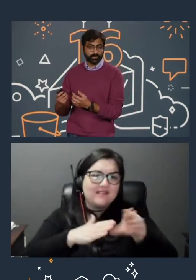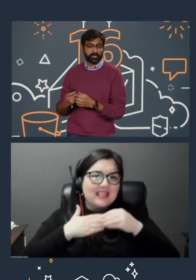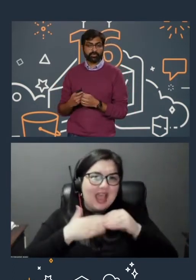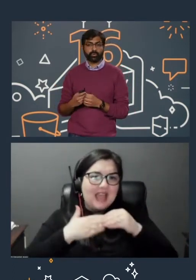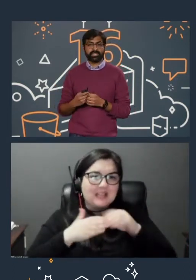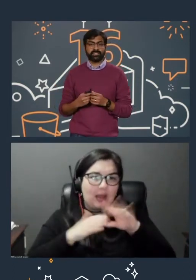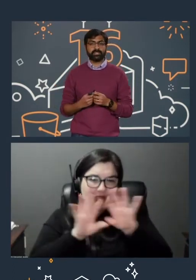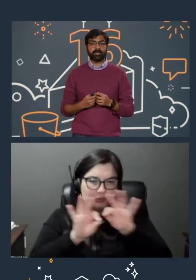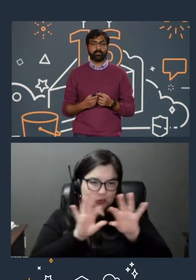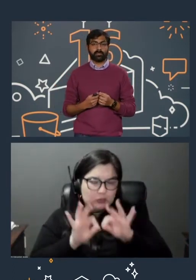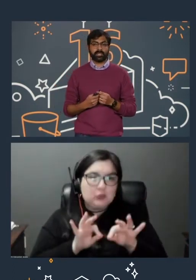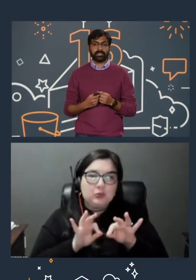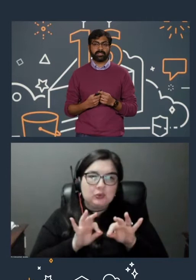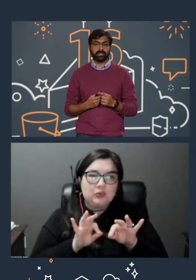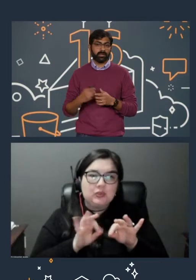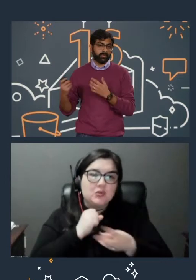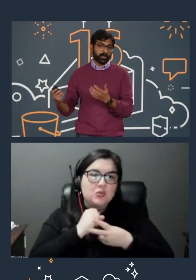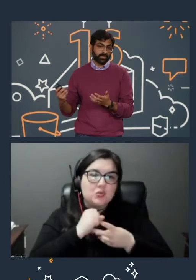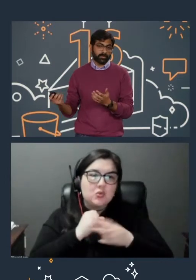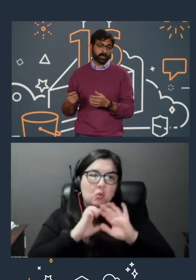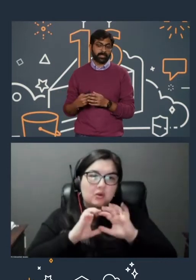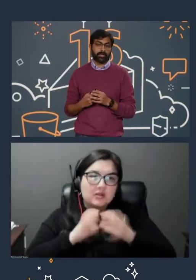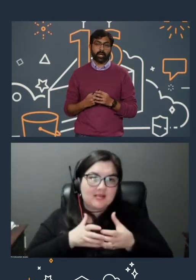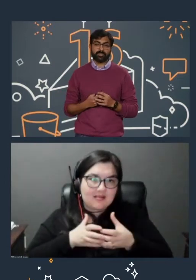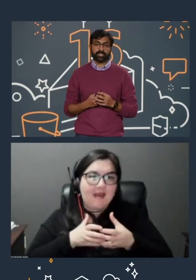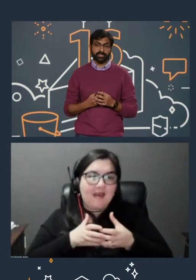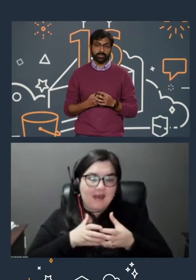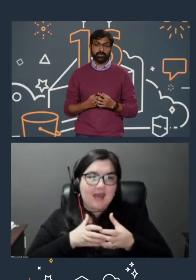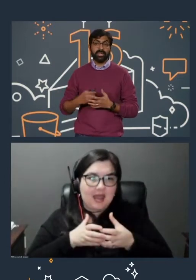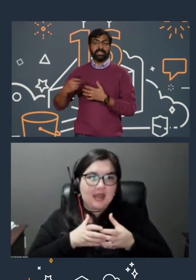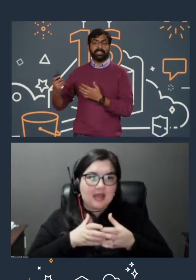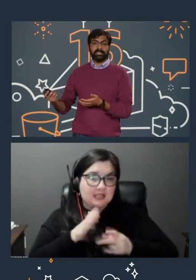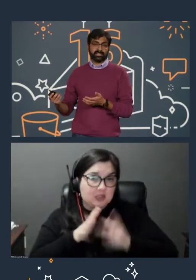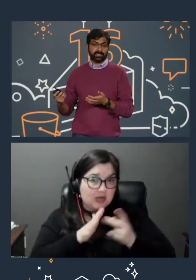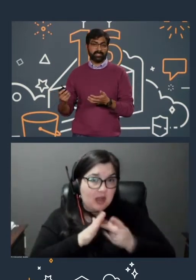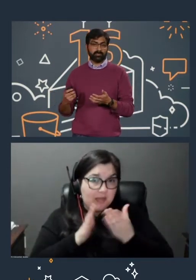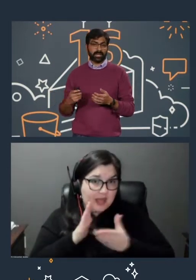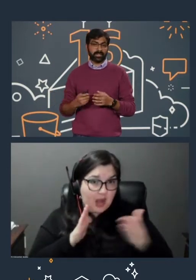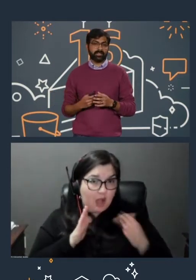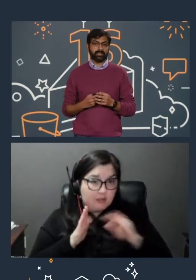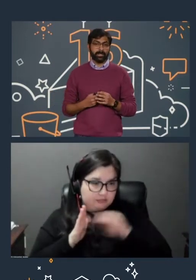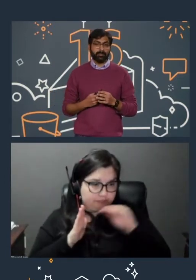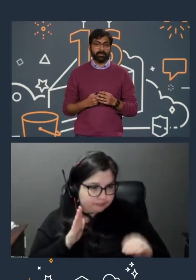you wanna store these replicated objects into in the destination buckets.